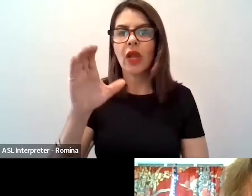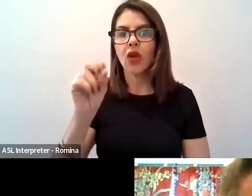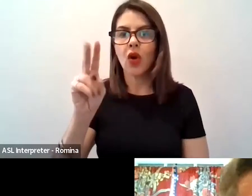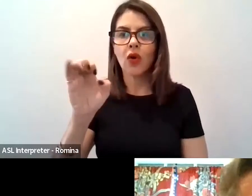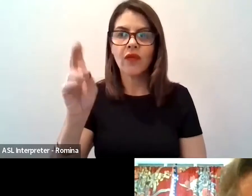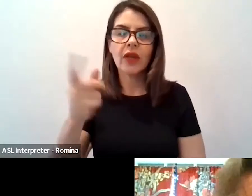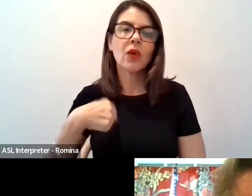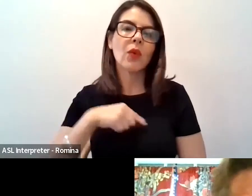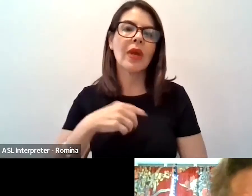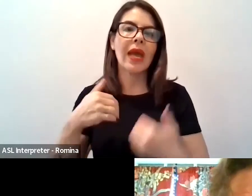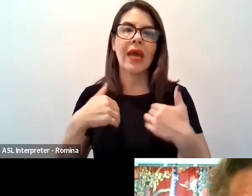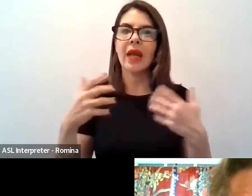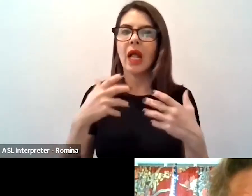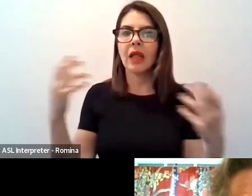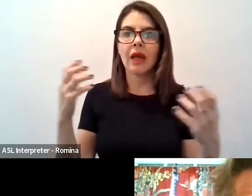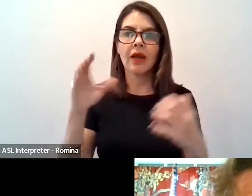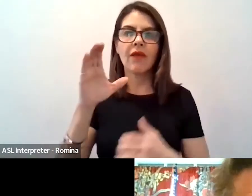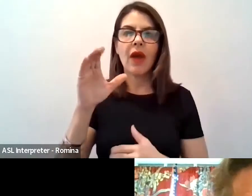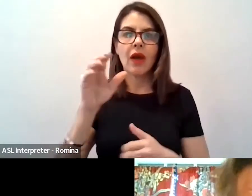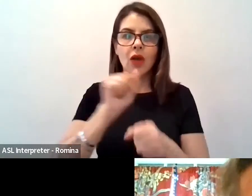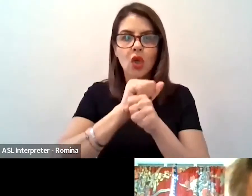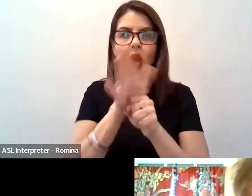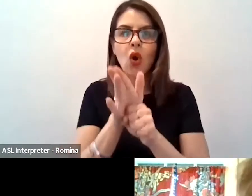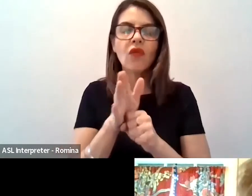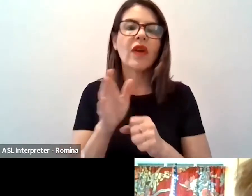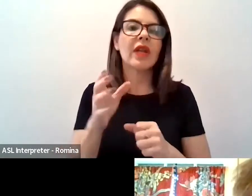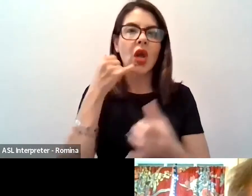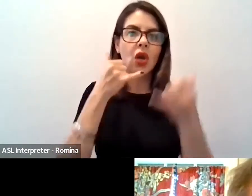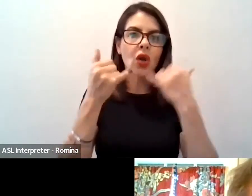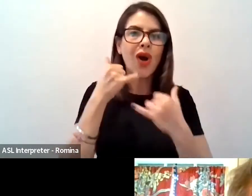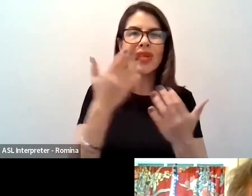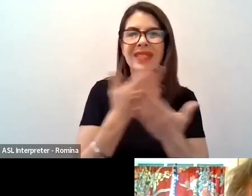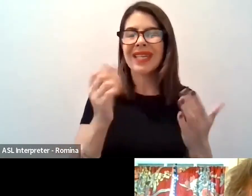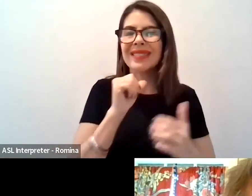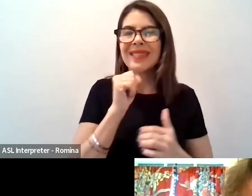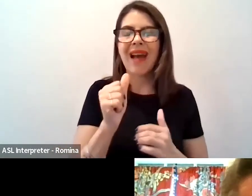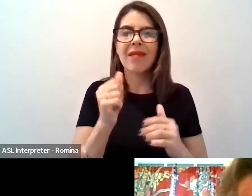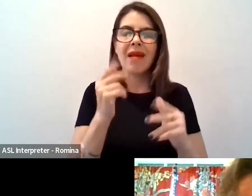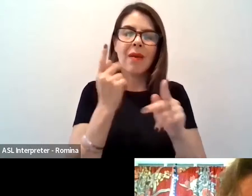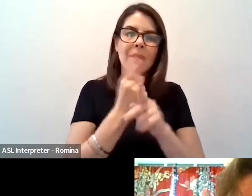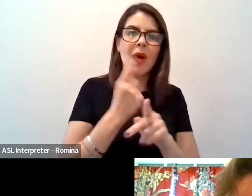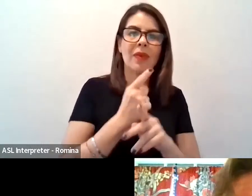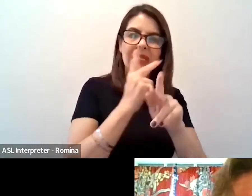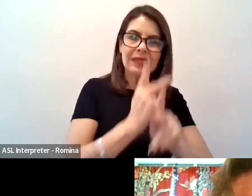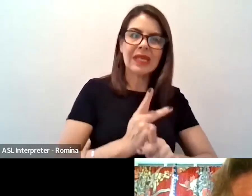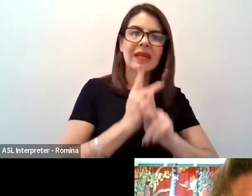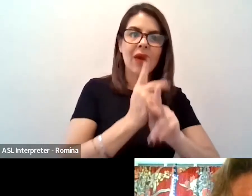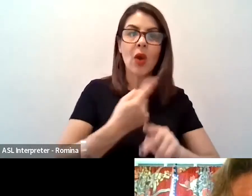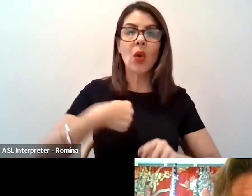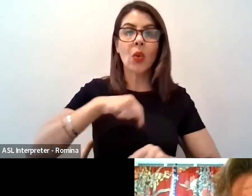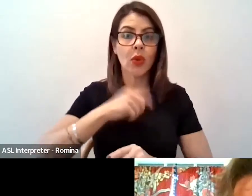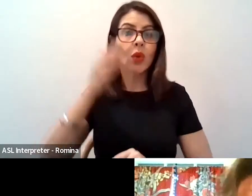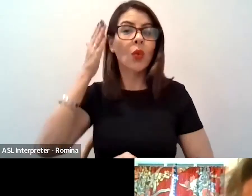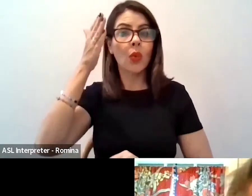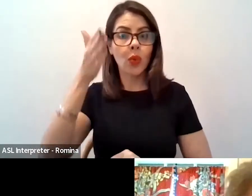of covid calls about protocols not being properly observed. So certainly we will, you know